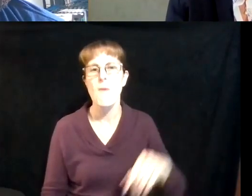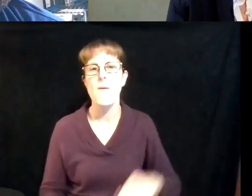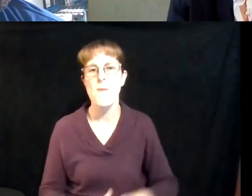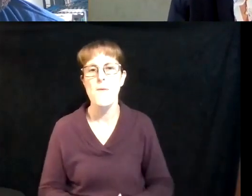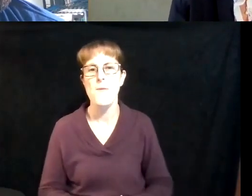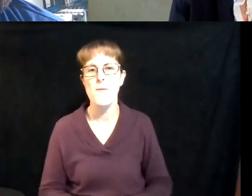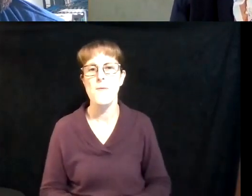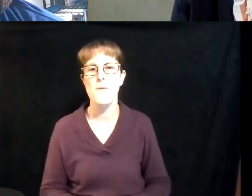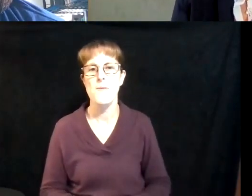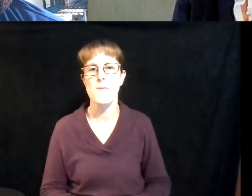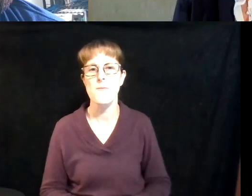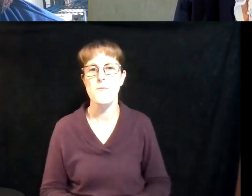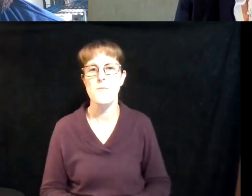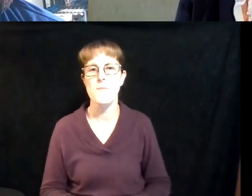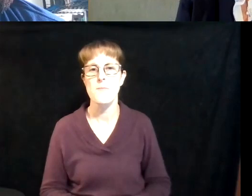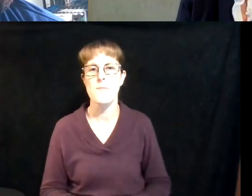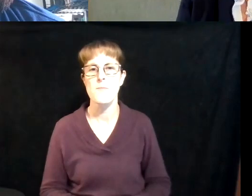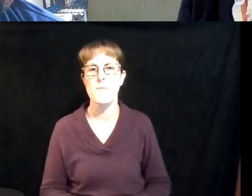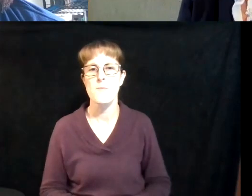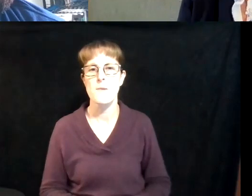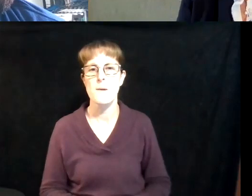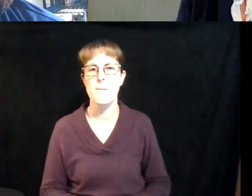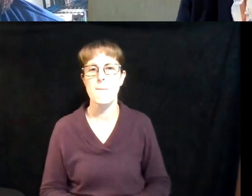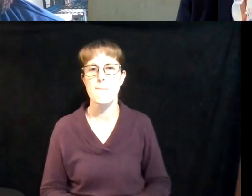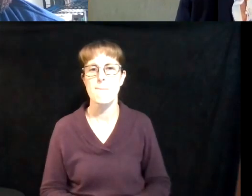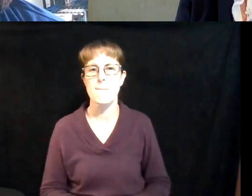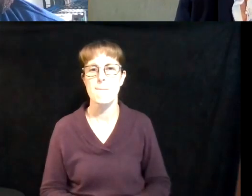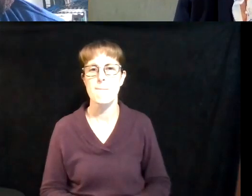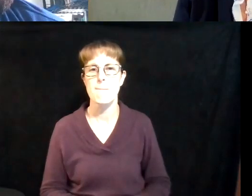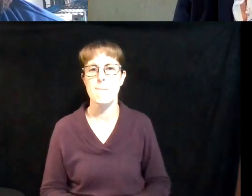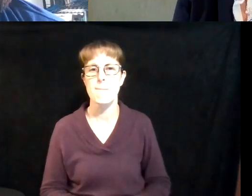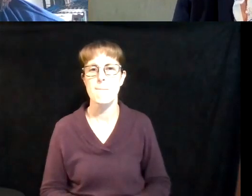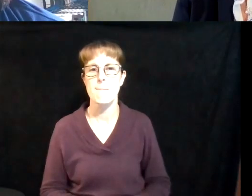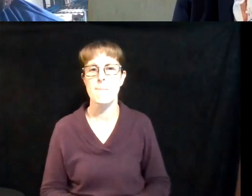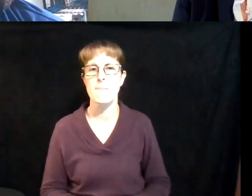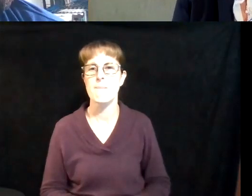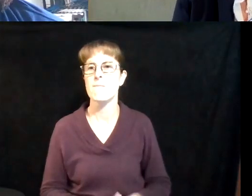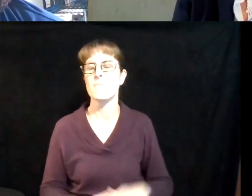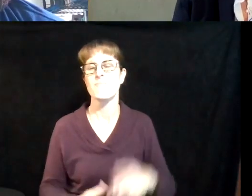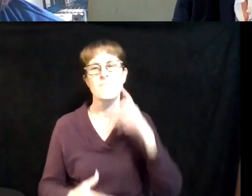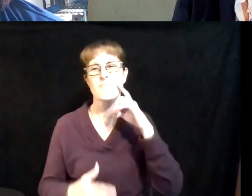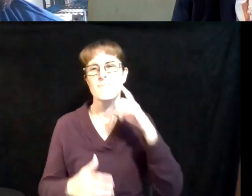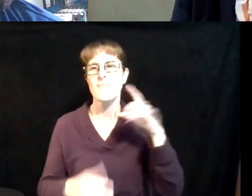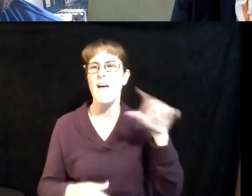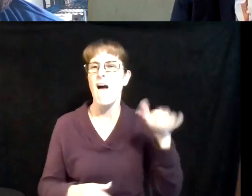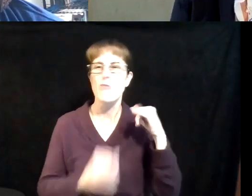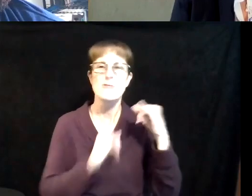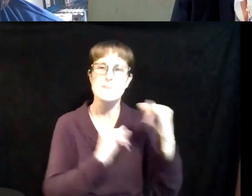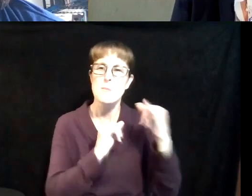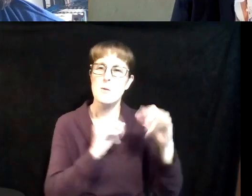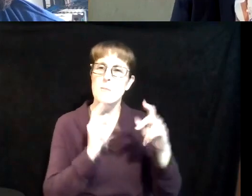by people like Anne Donnellan and Tom Nerney and Barbara Cutler and many,